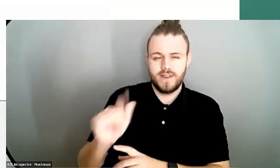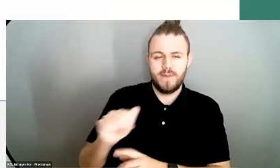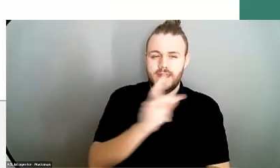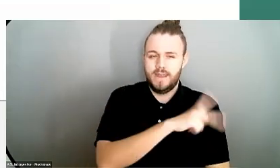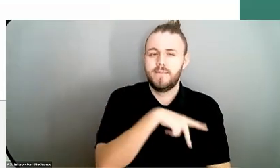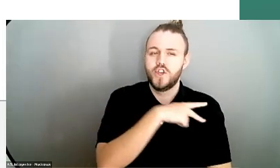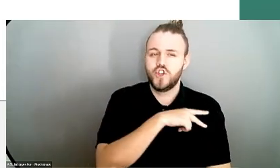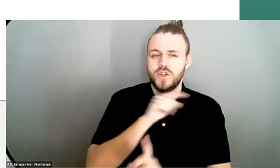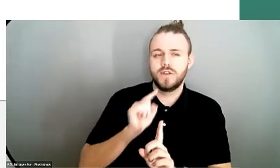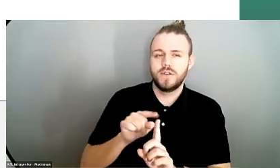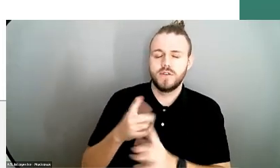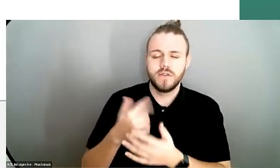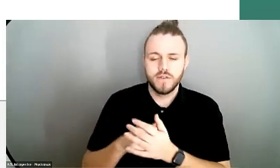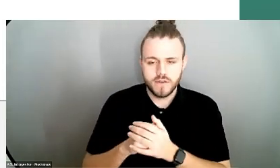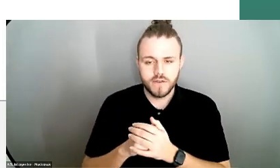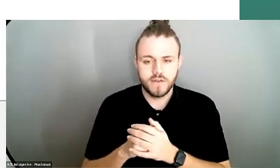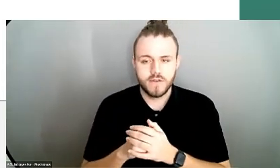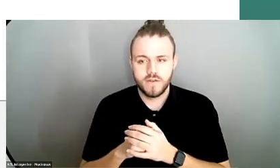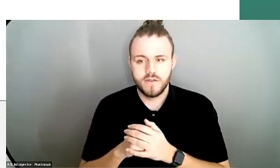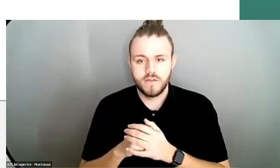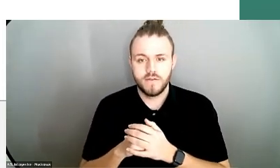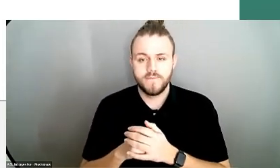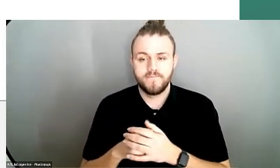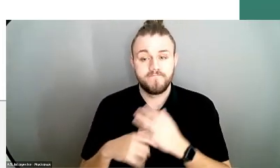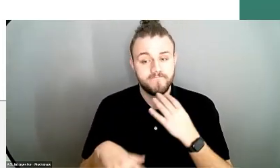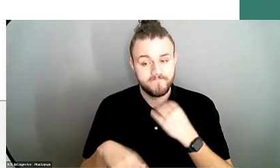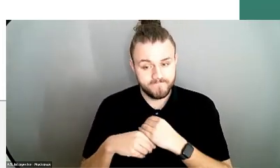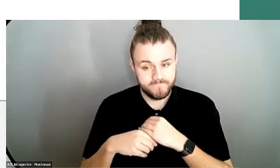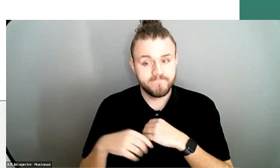In addition, we have to think about